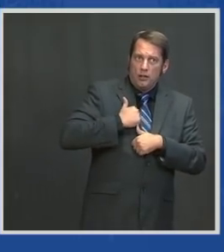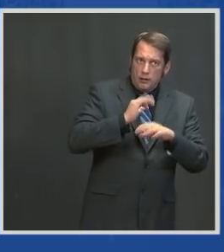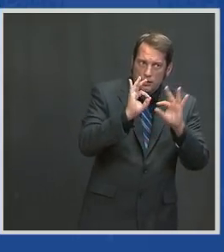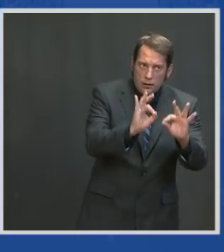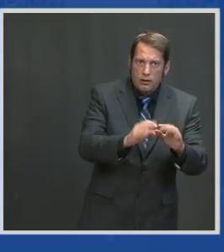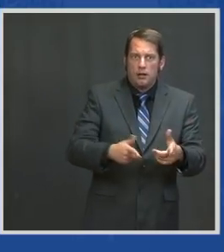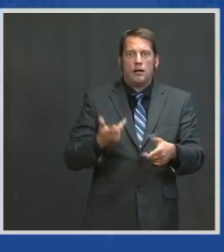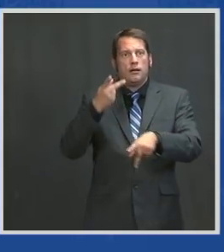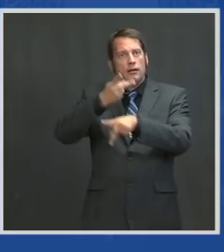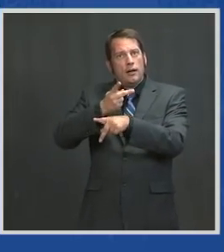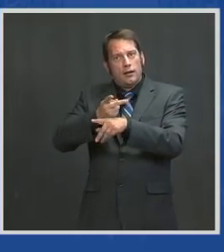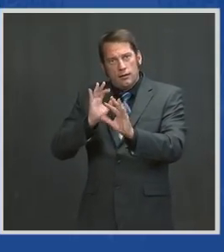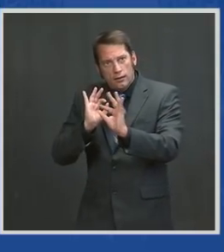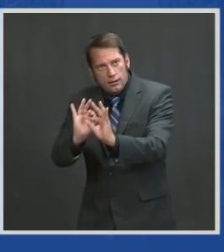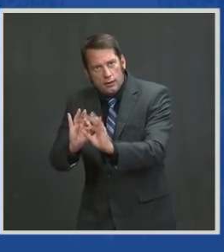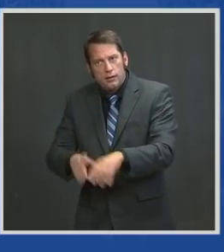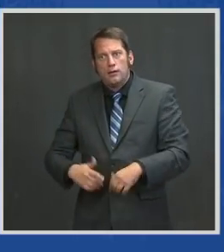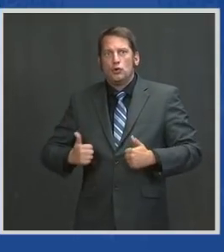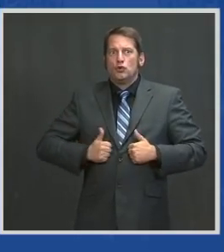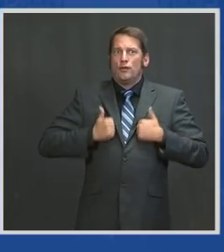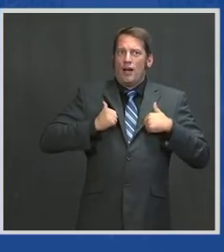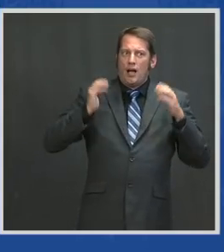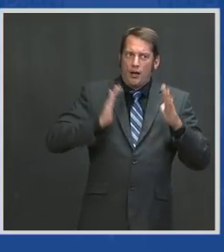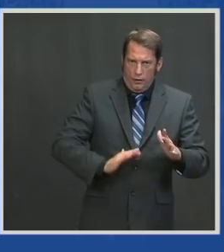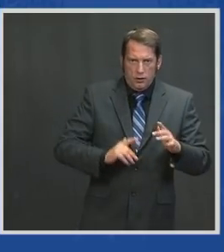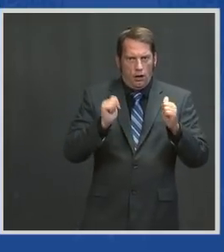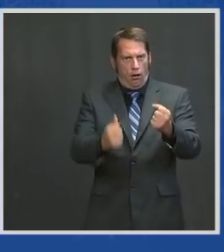have what they need to survive, to thrive.